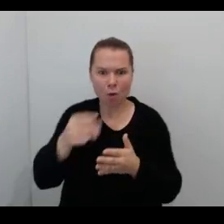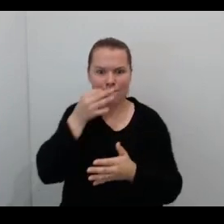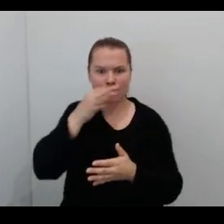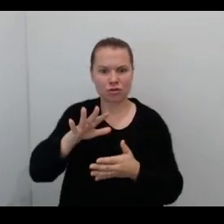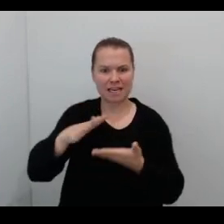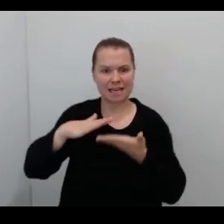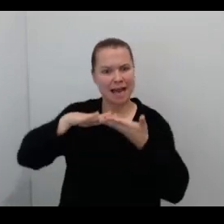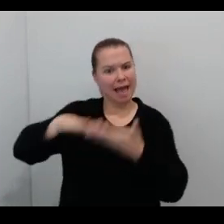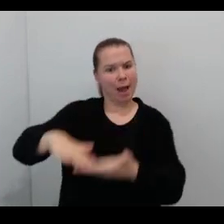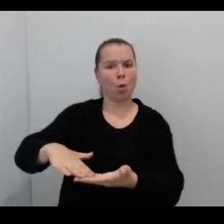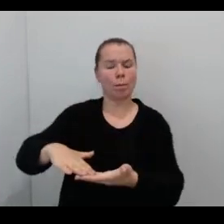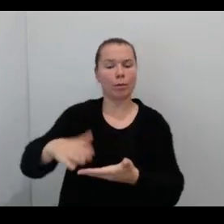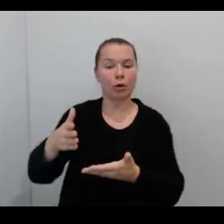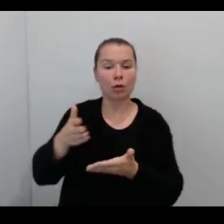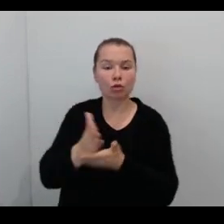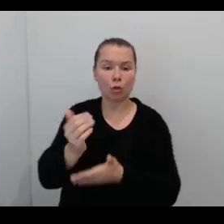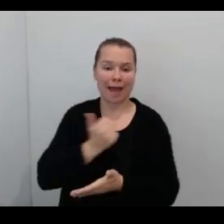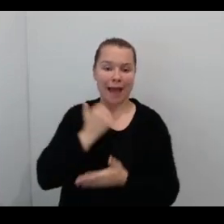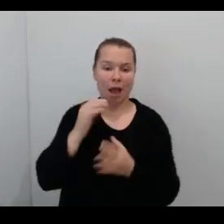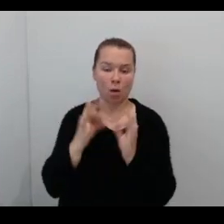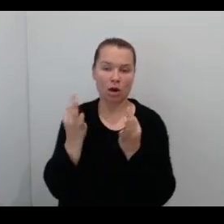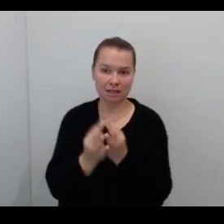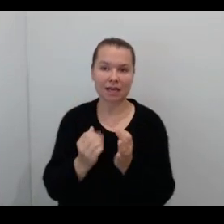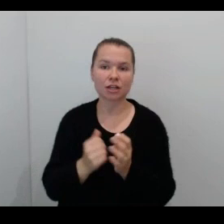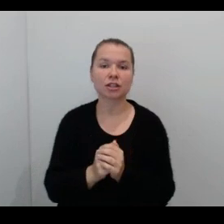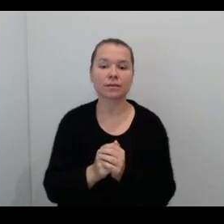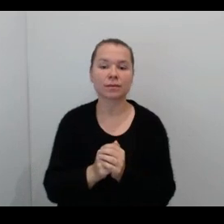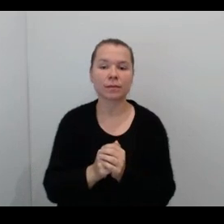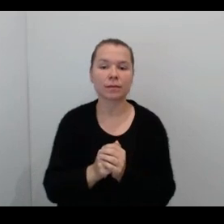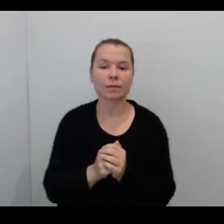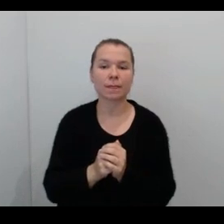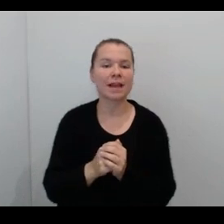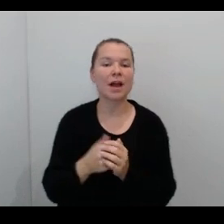As Katherine said, our slides, we're not going to have enough time to go through each and